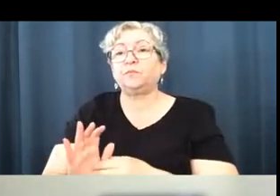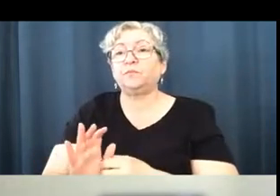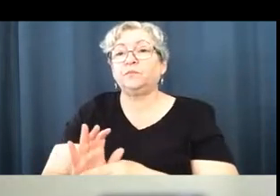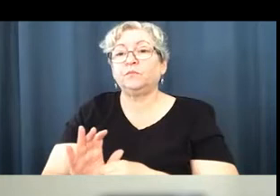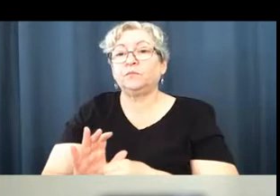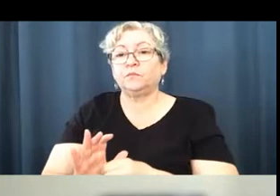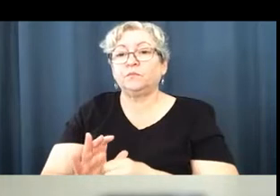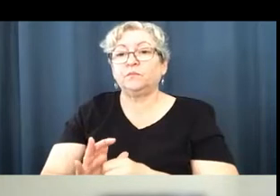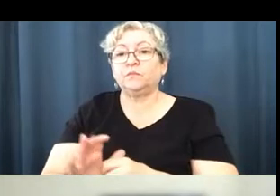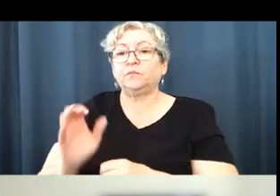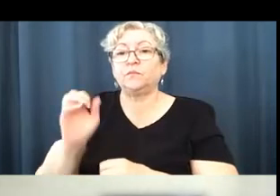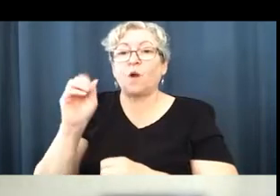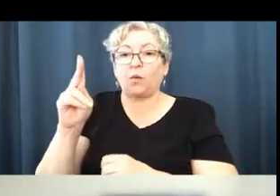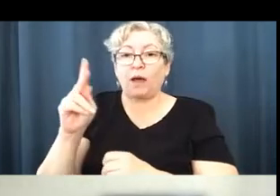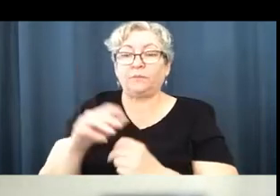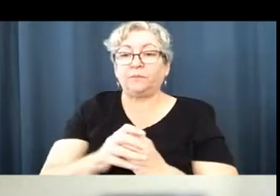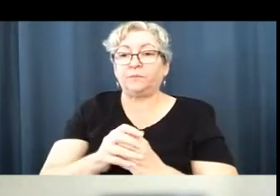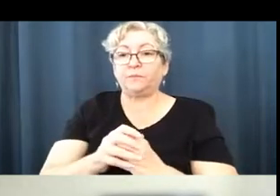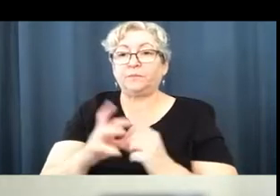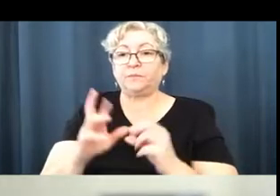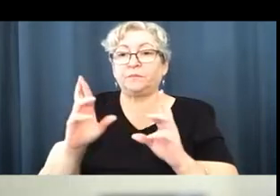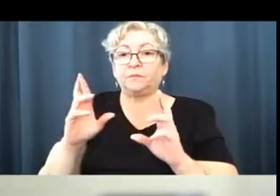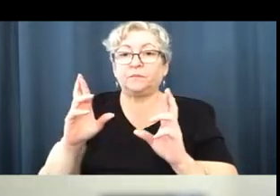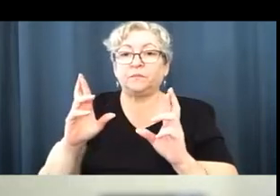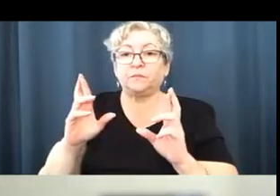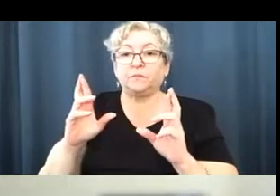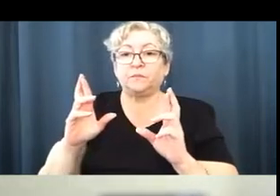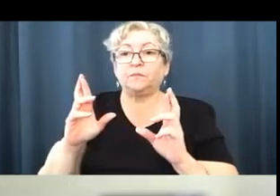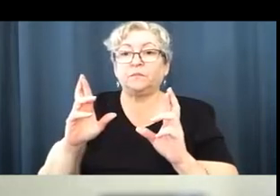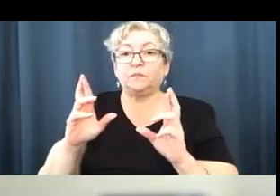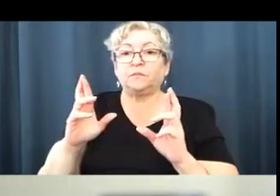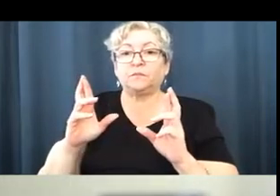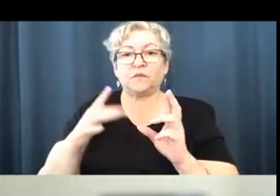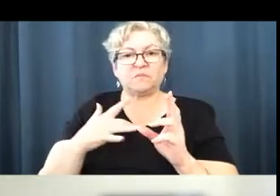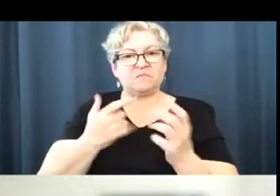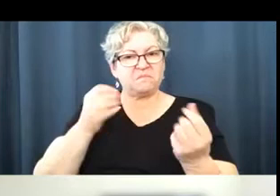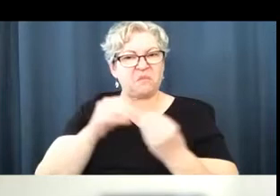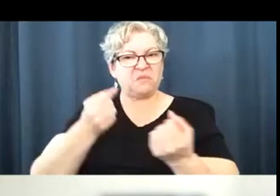All right, so hopefully, that brings a little bit of context about what we're talking about.